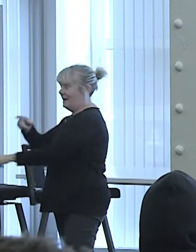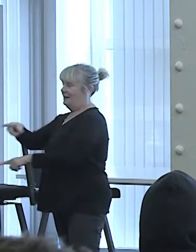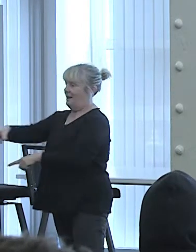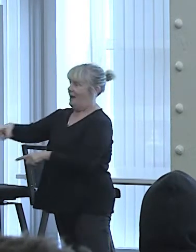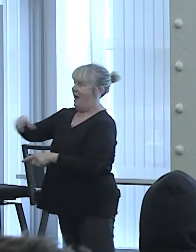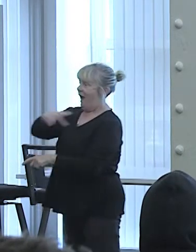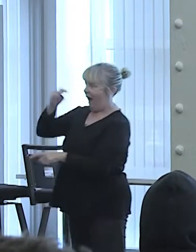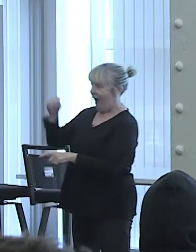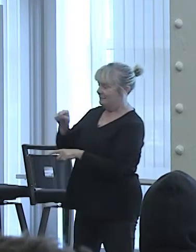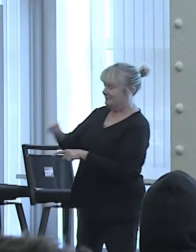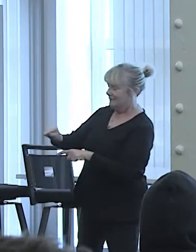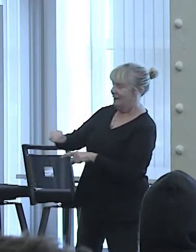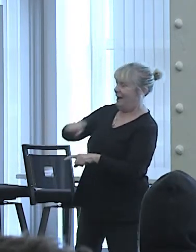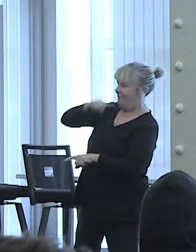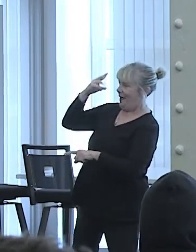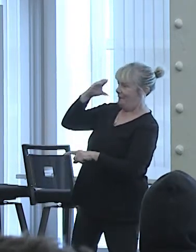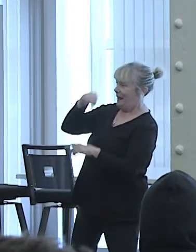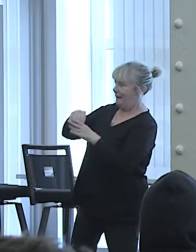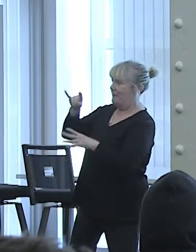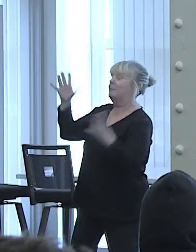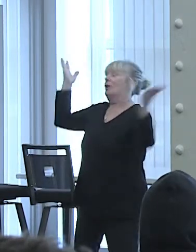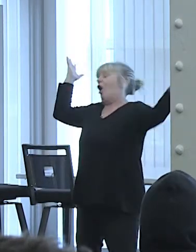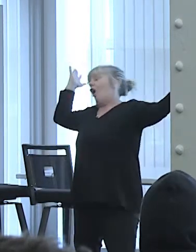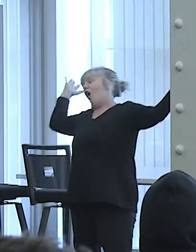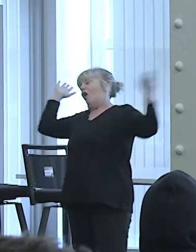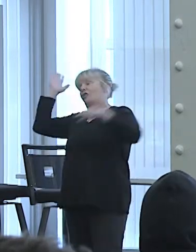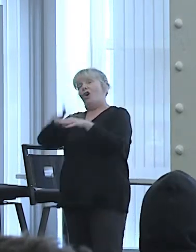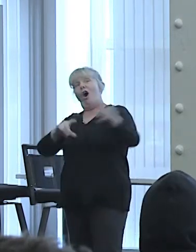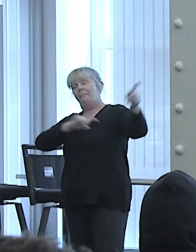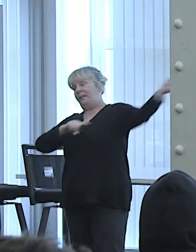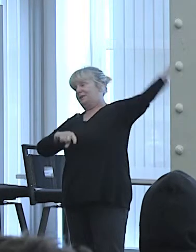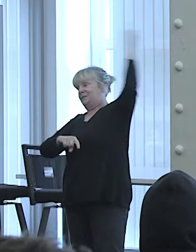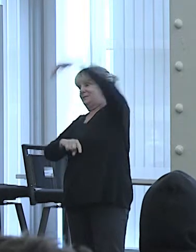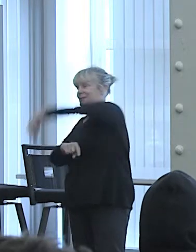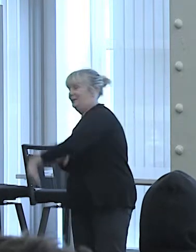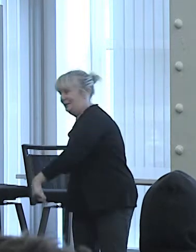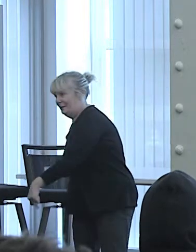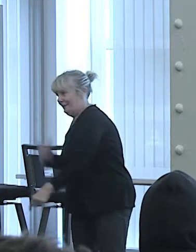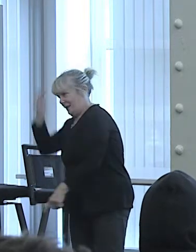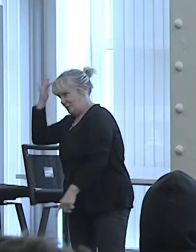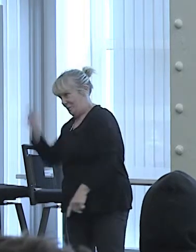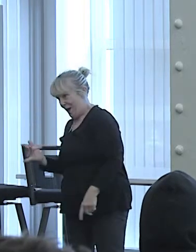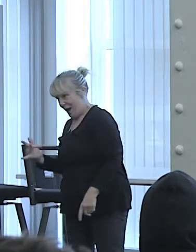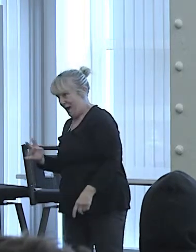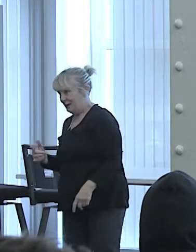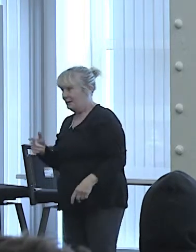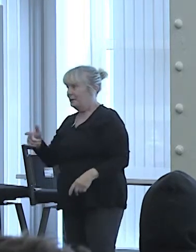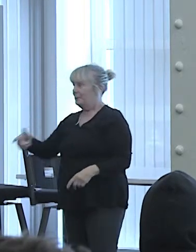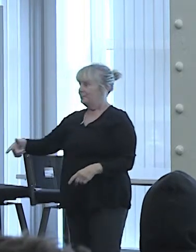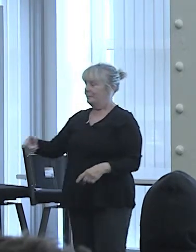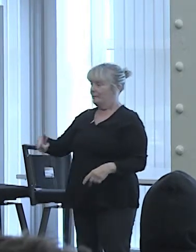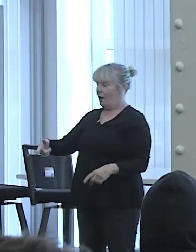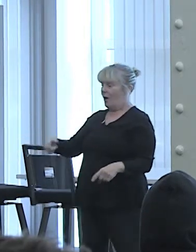When they approached, and this was caught on film, Charles Kinsey is lying on the ground with his hands clearly in the air